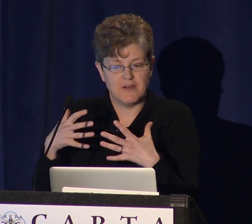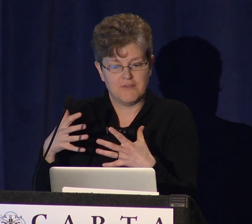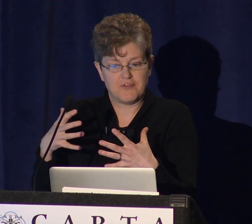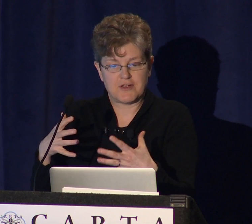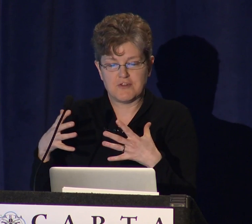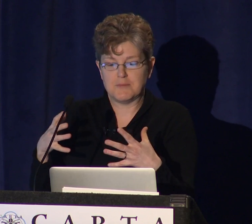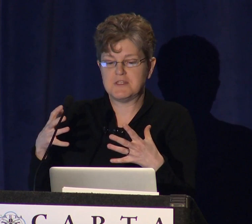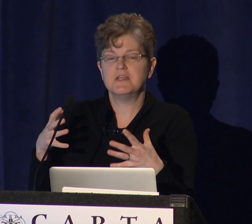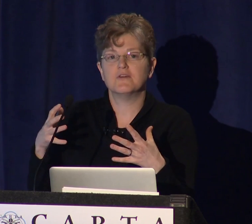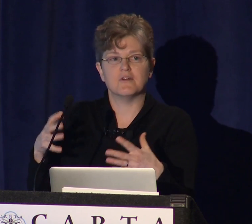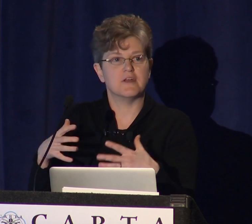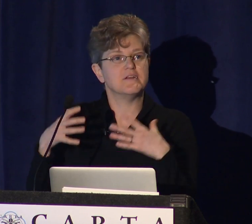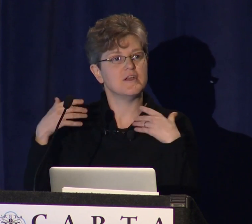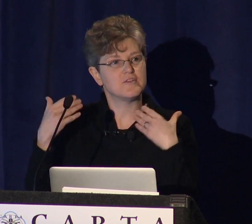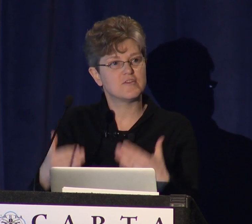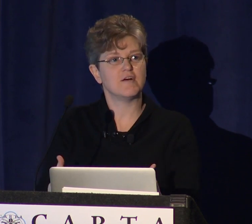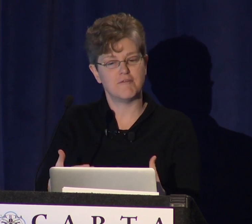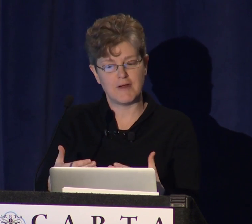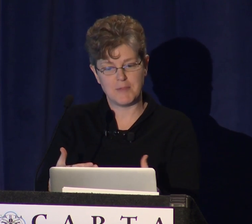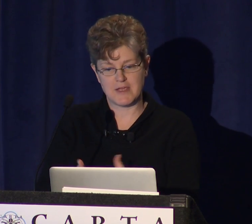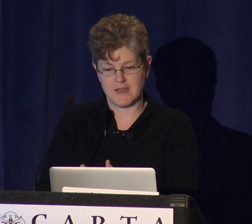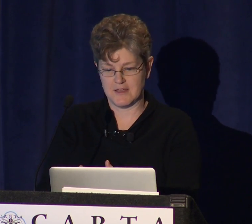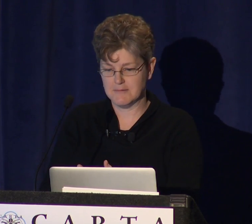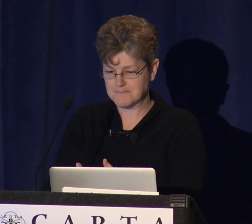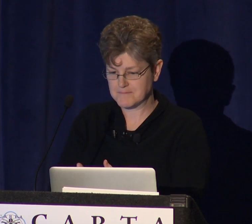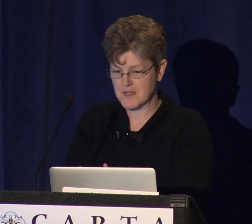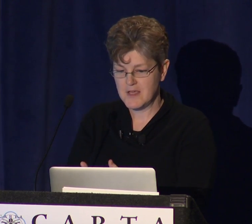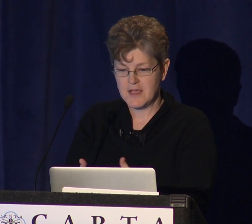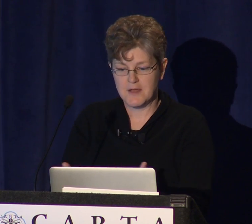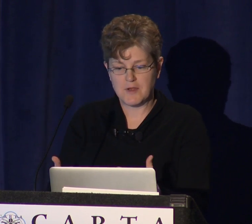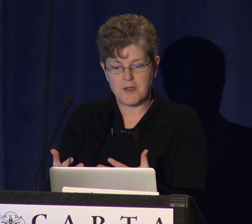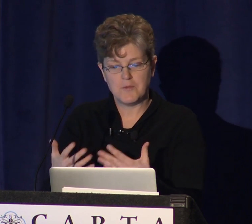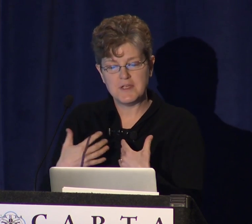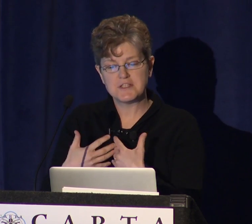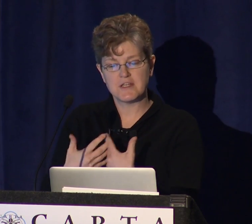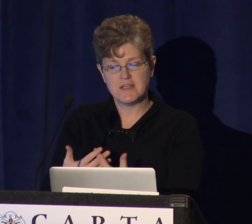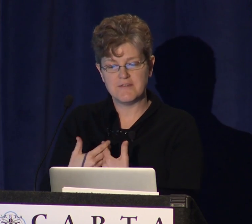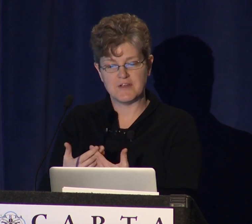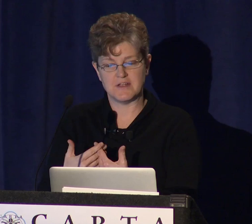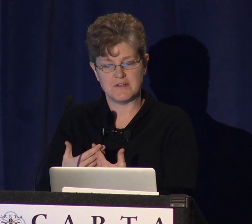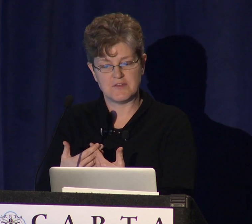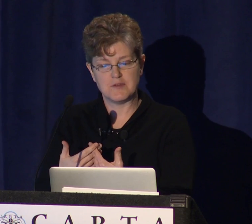bundle of structured material and it's self-replicating and we each live in a